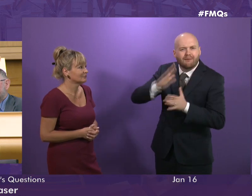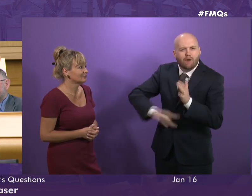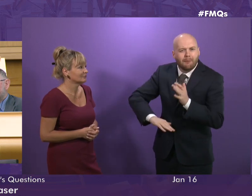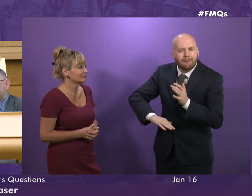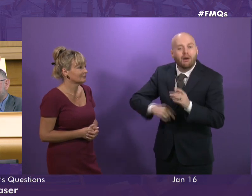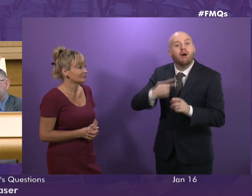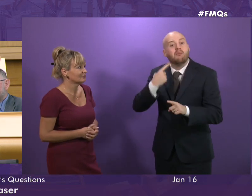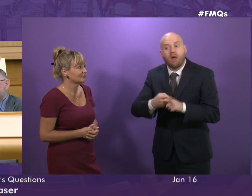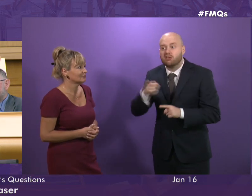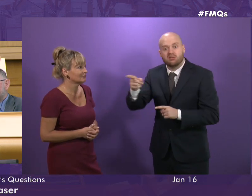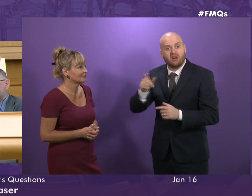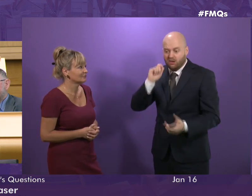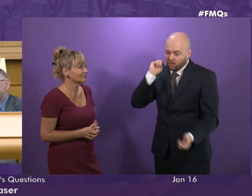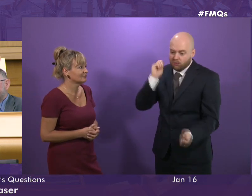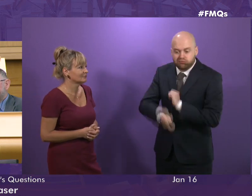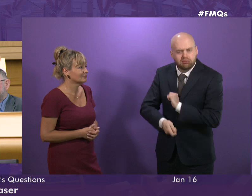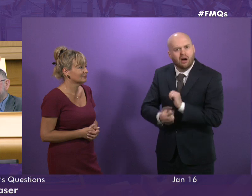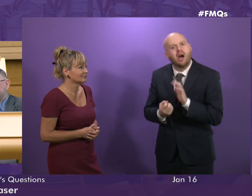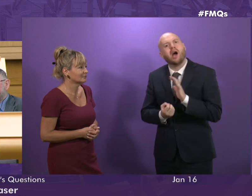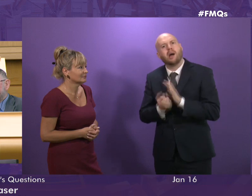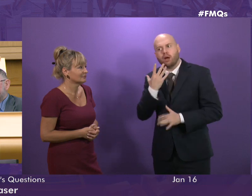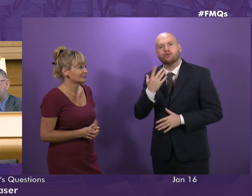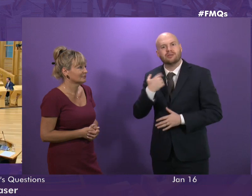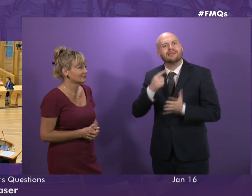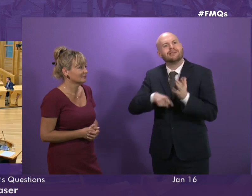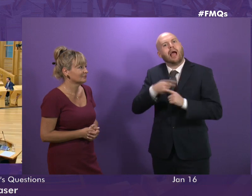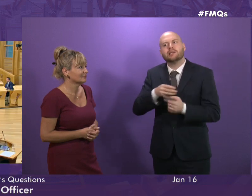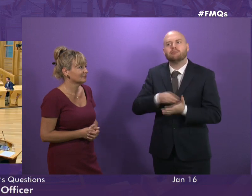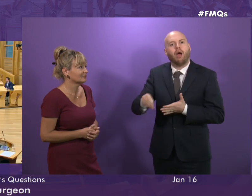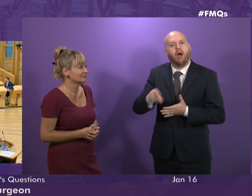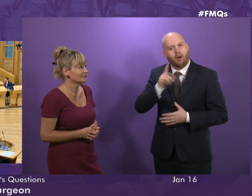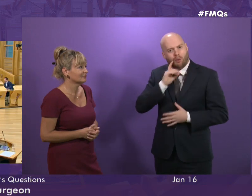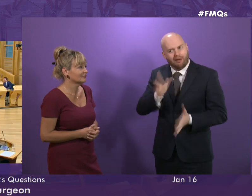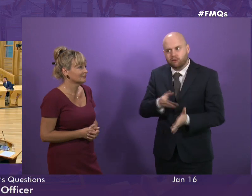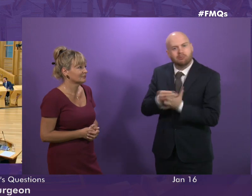in SNP spin cost the Scottish taxpayer? The First Minister (Nicola Sturgeon):